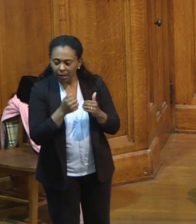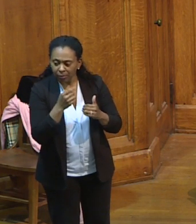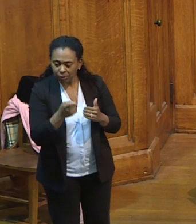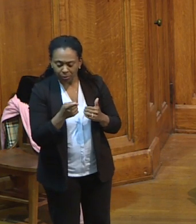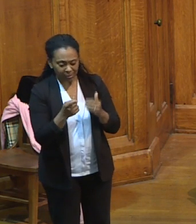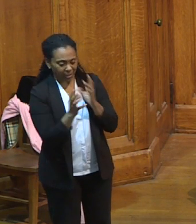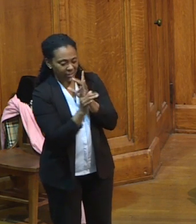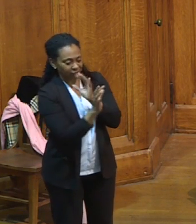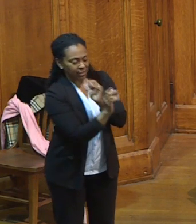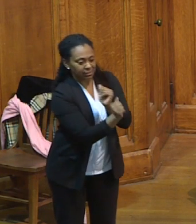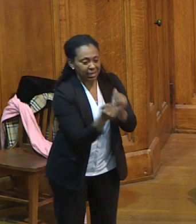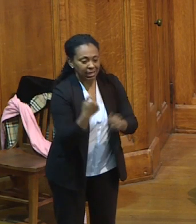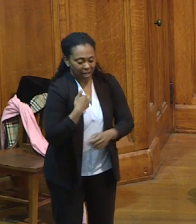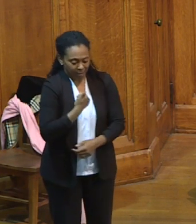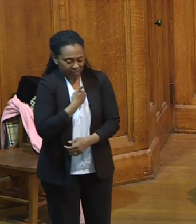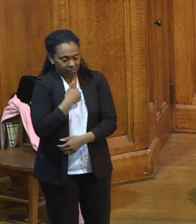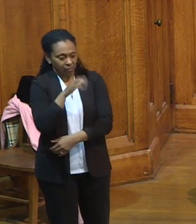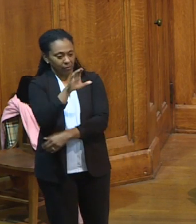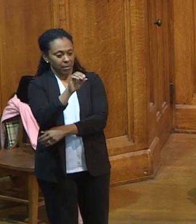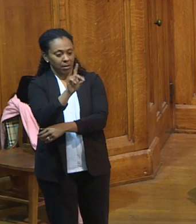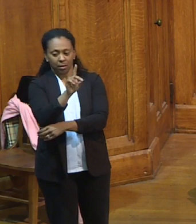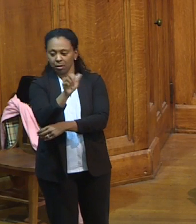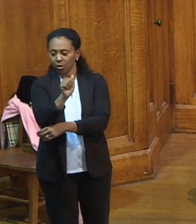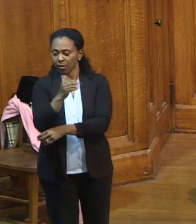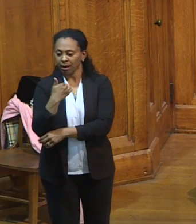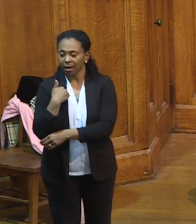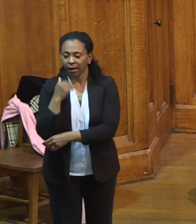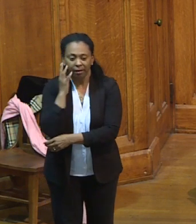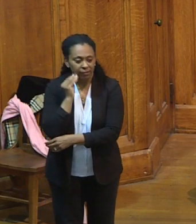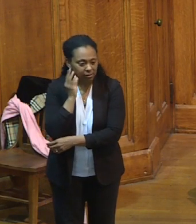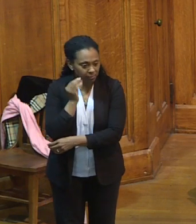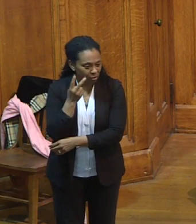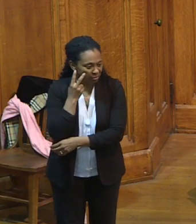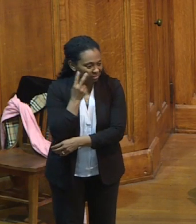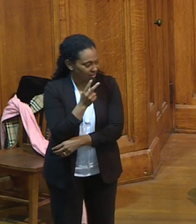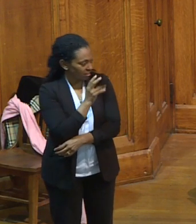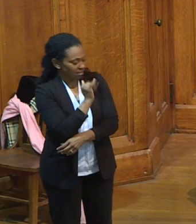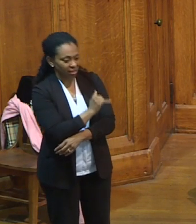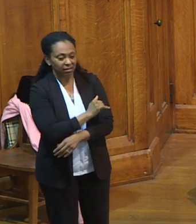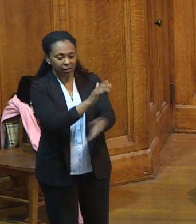I'm a coder and so I kind of have experience seeing that prejudice. I'm just wondering...